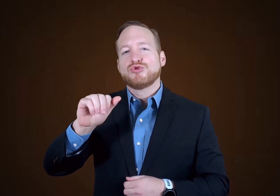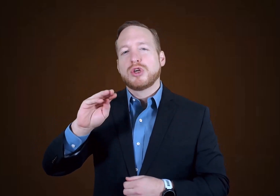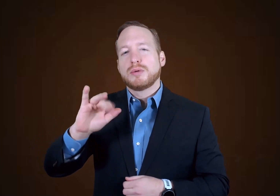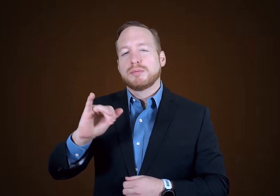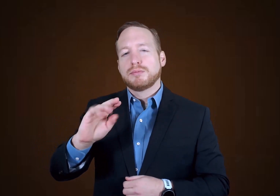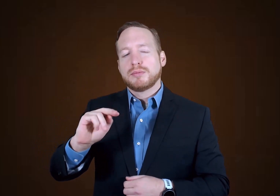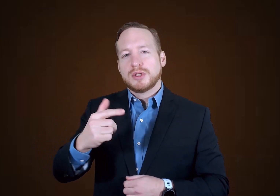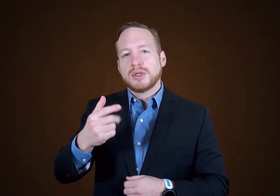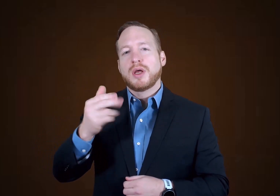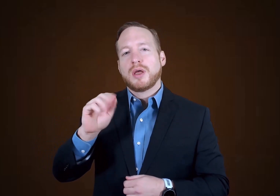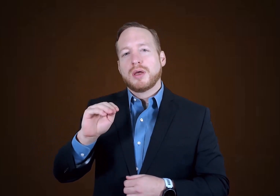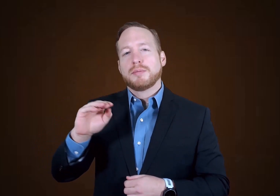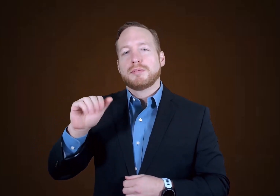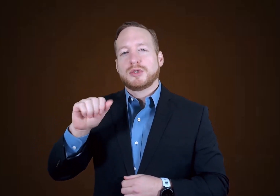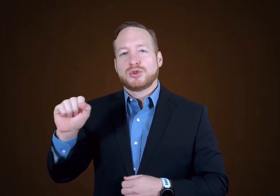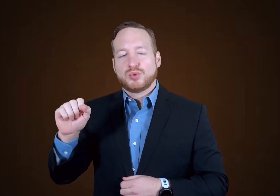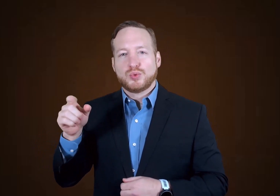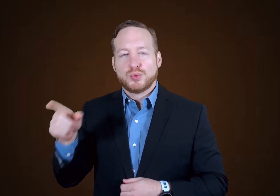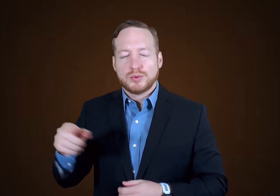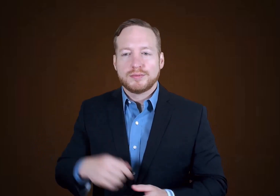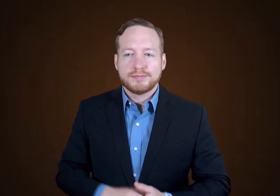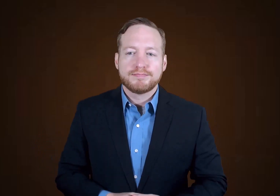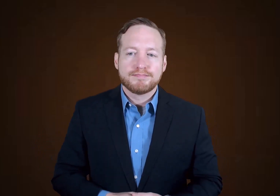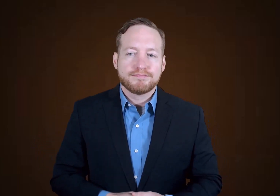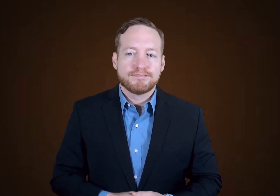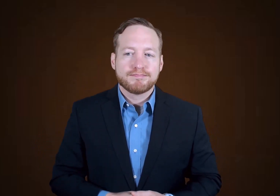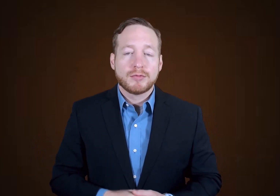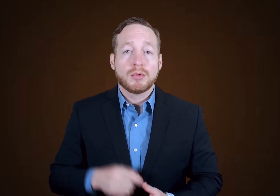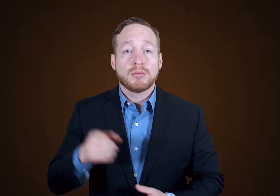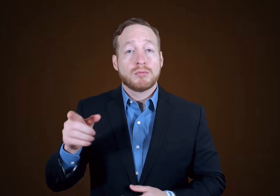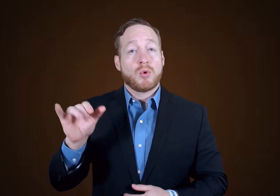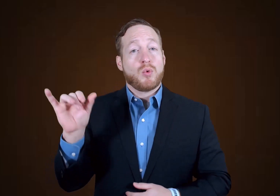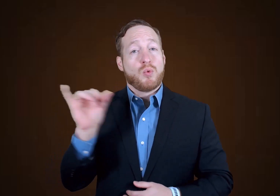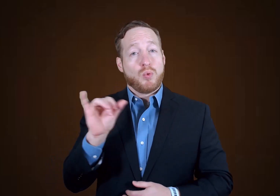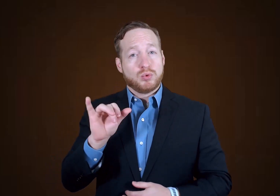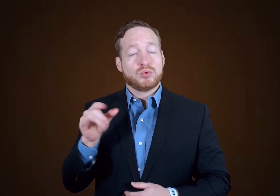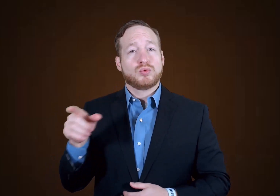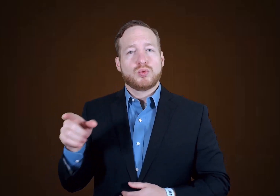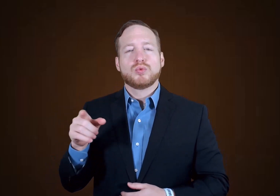that's located in Framingham Massachusetts